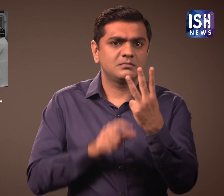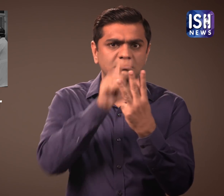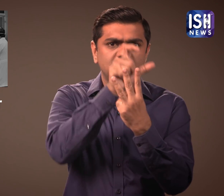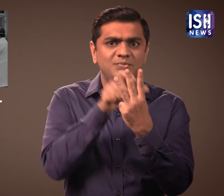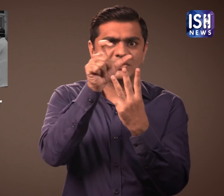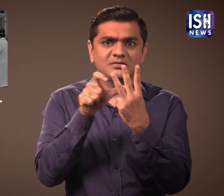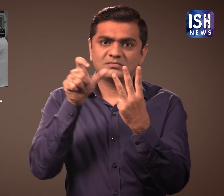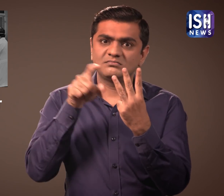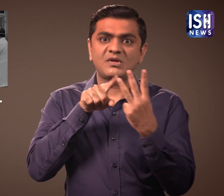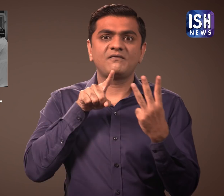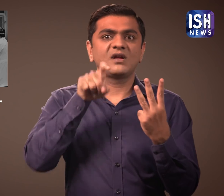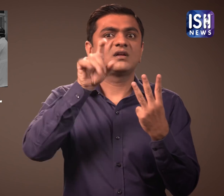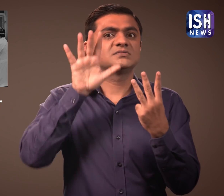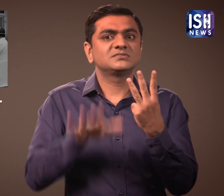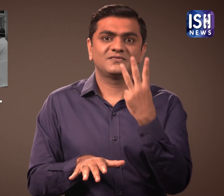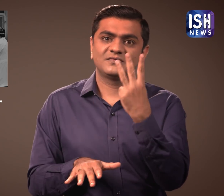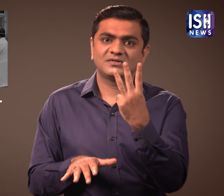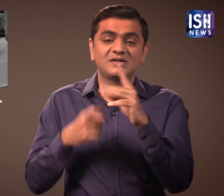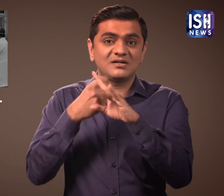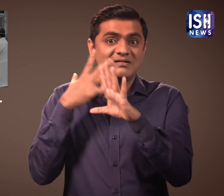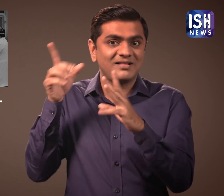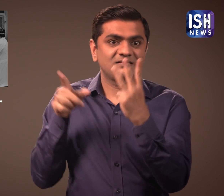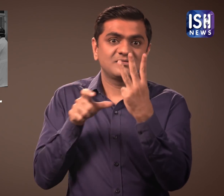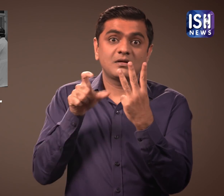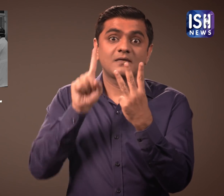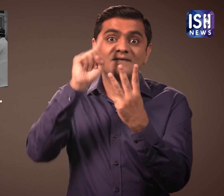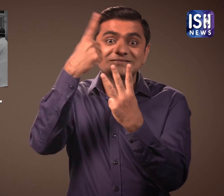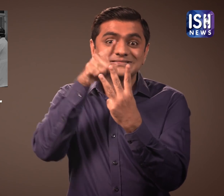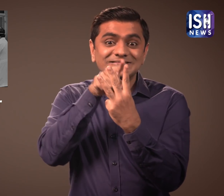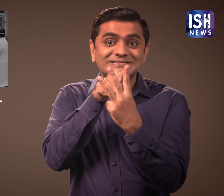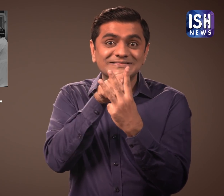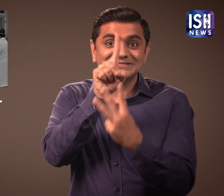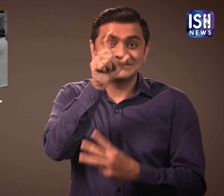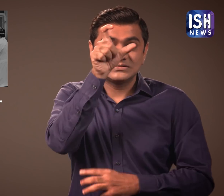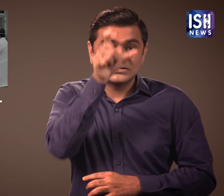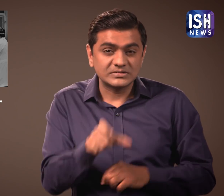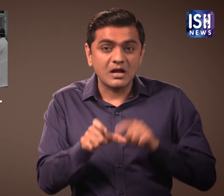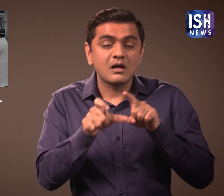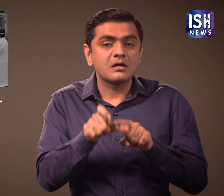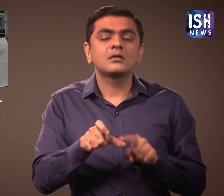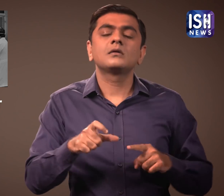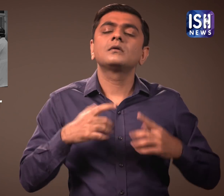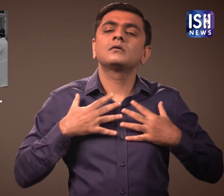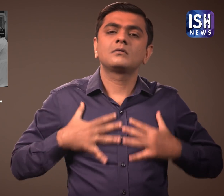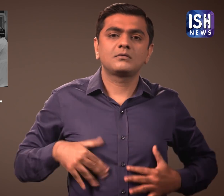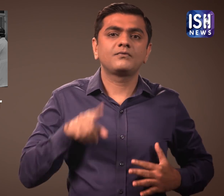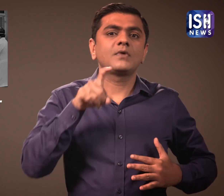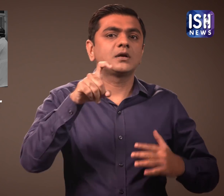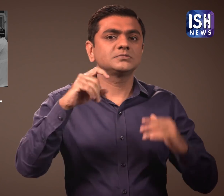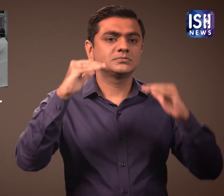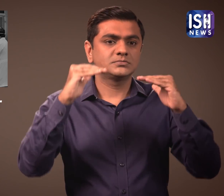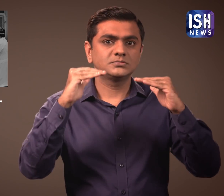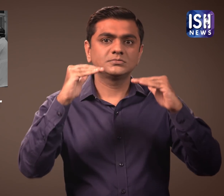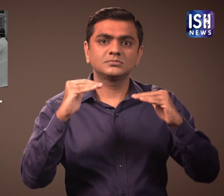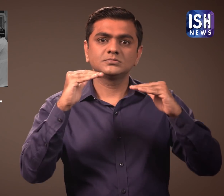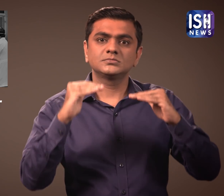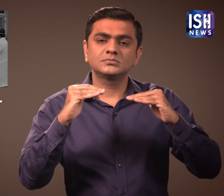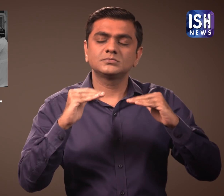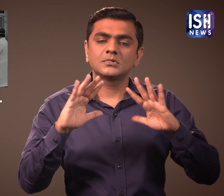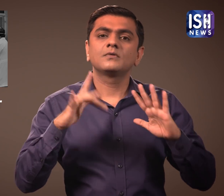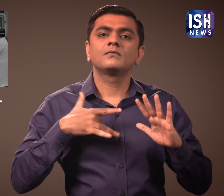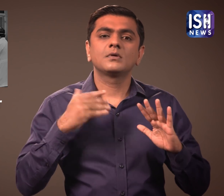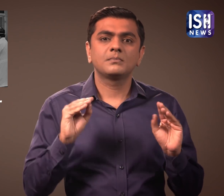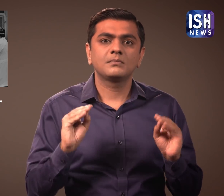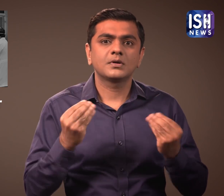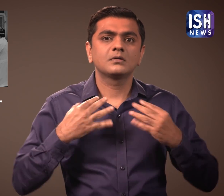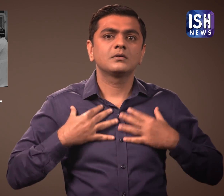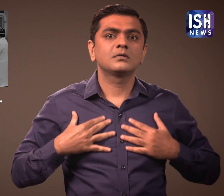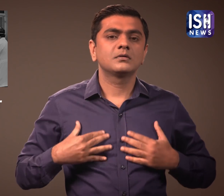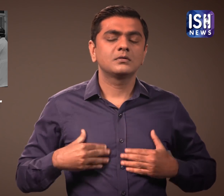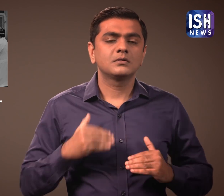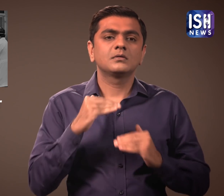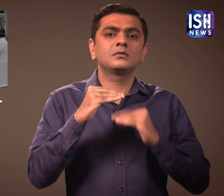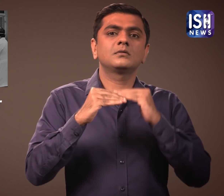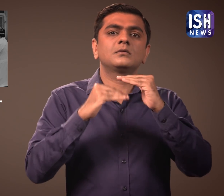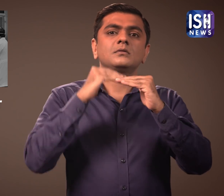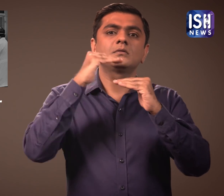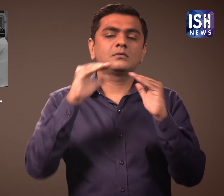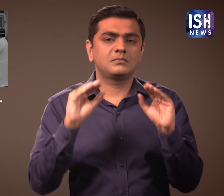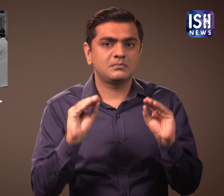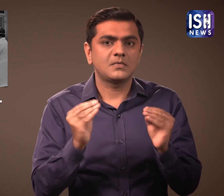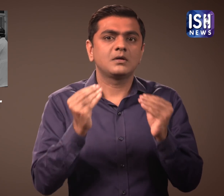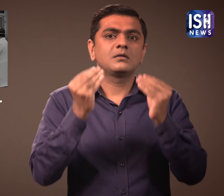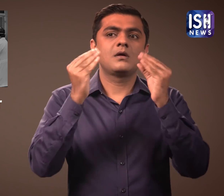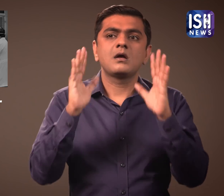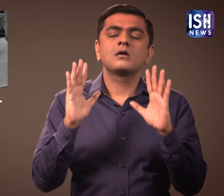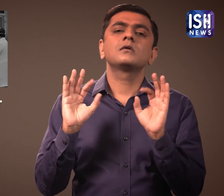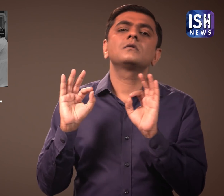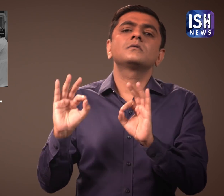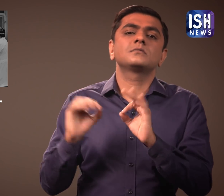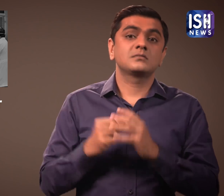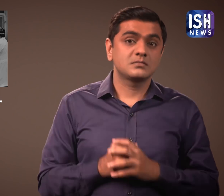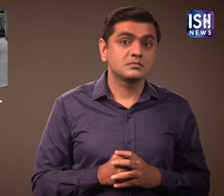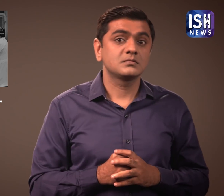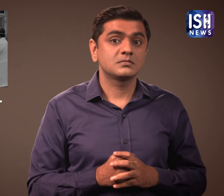Out of the three, the first patient confirmed with the infection has shown improvement.